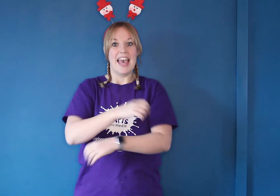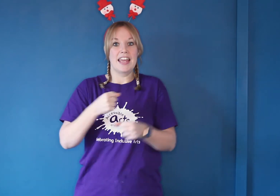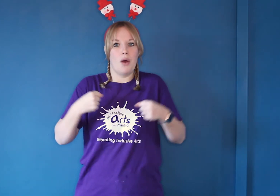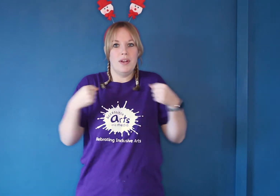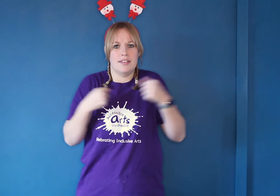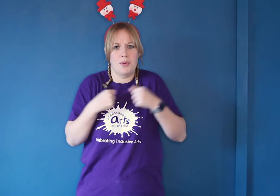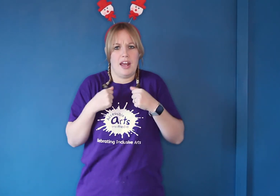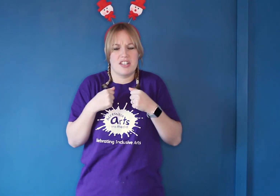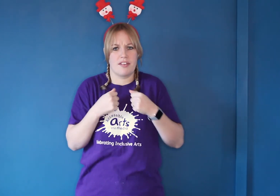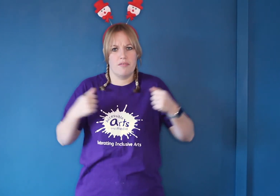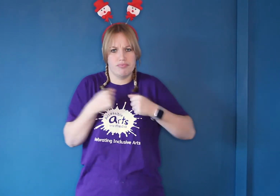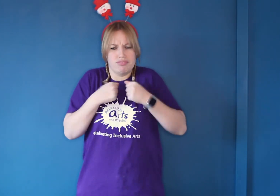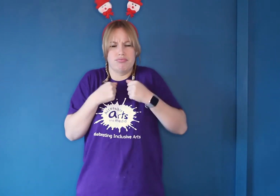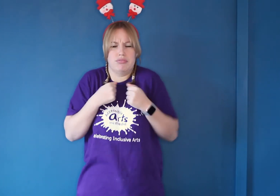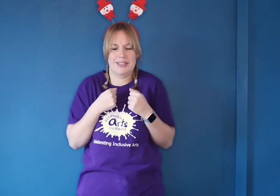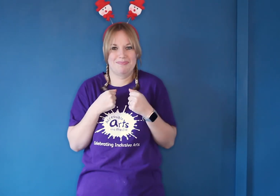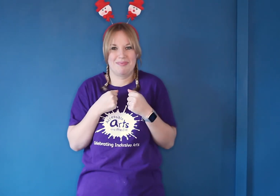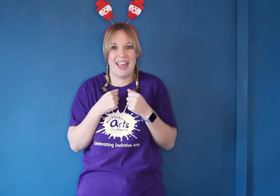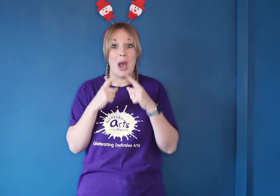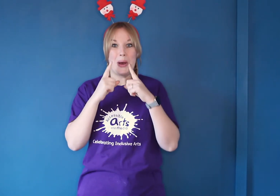In a winter – we’re going to have a shiver, brr.